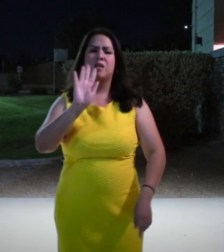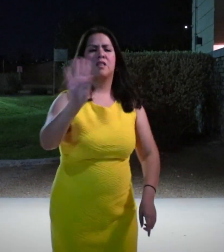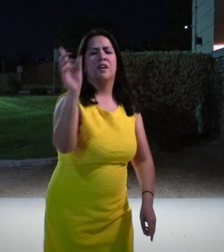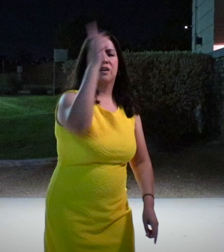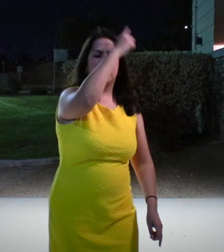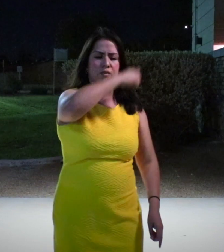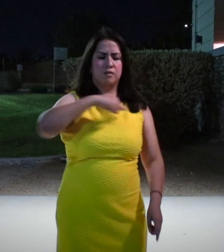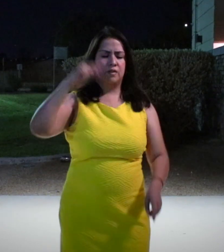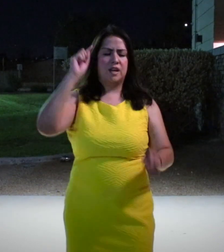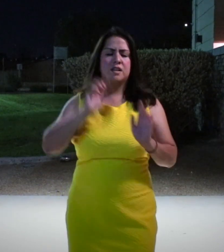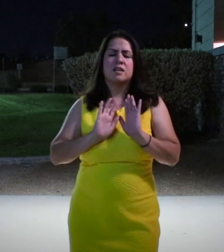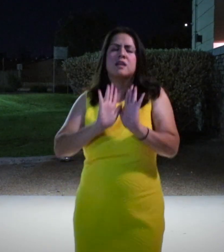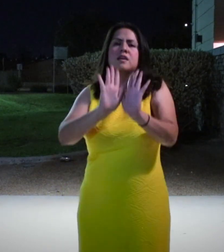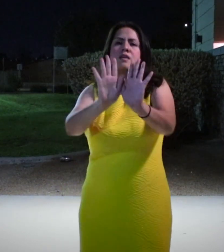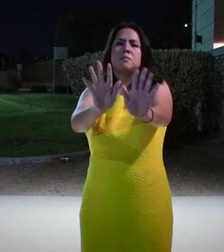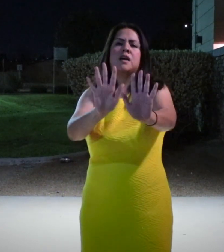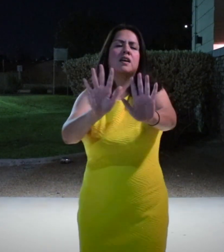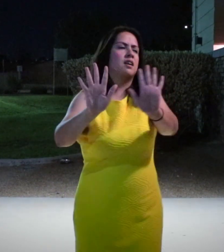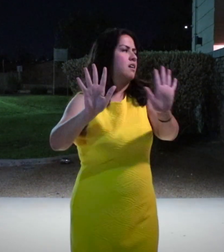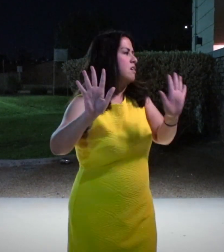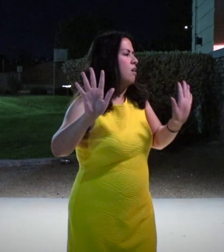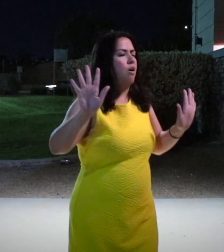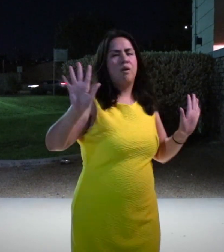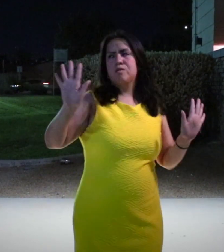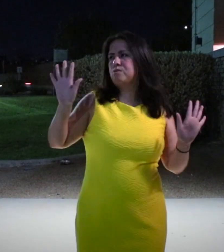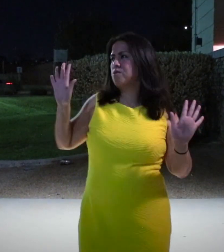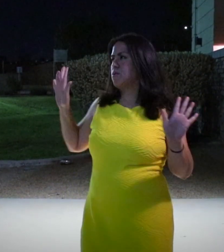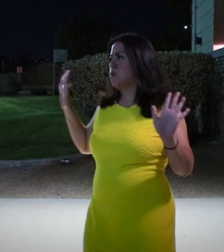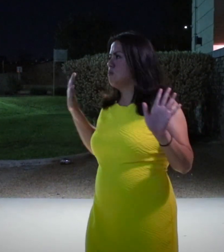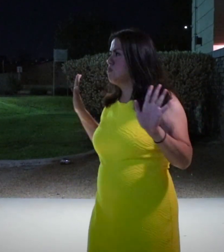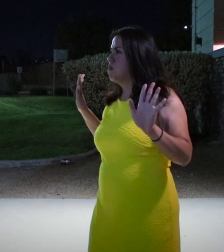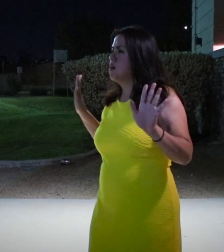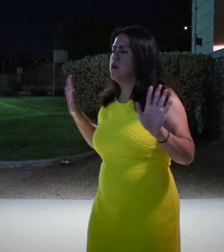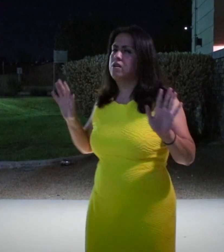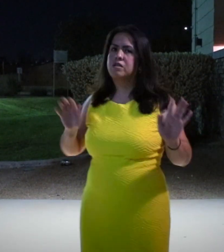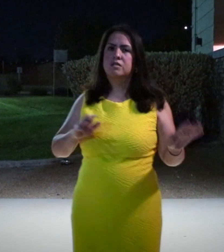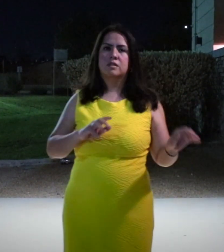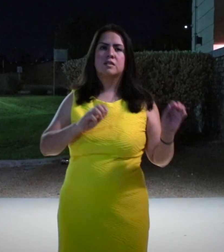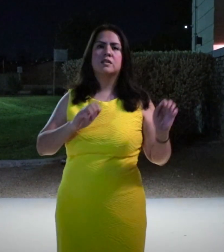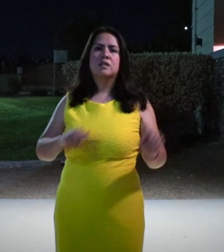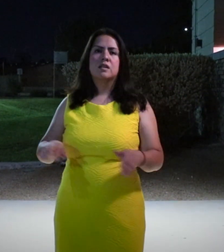Like your face is painted on the walls